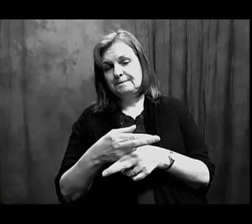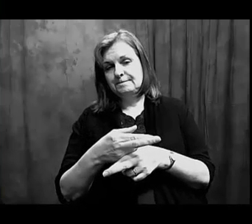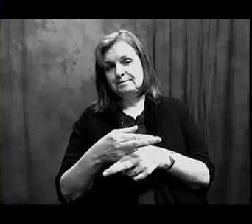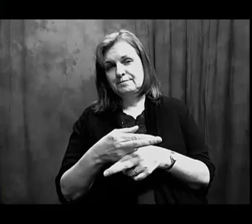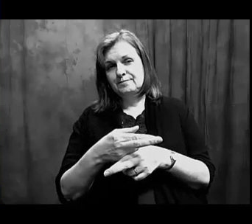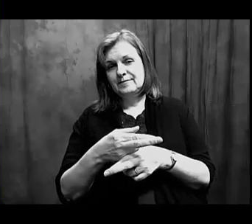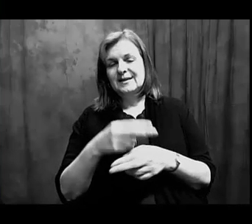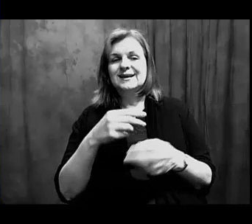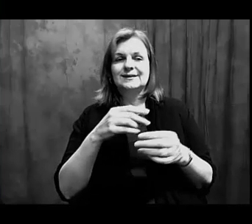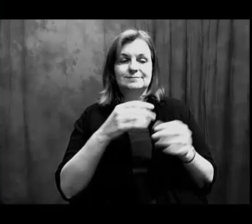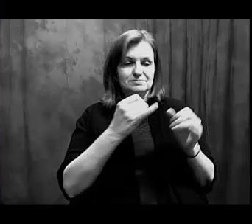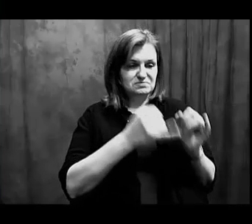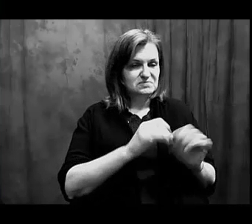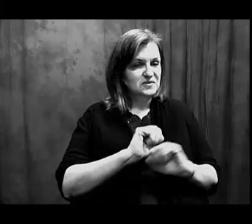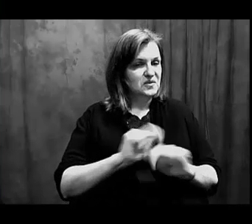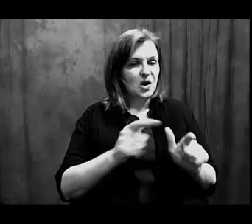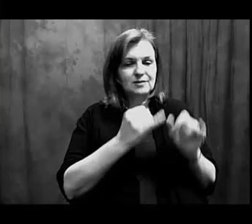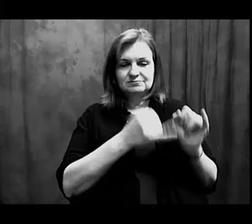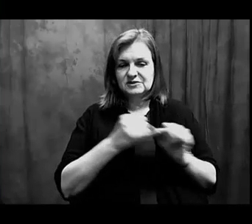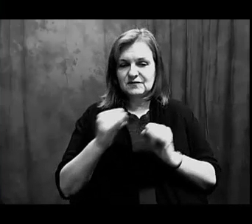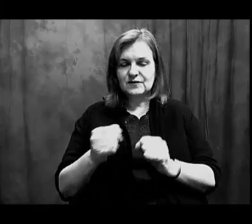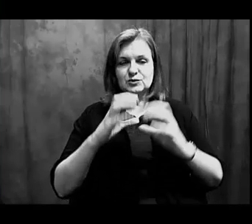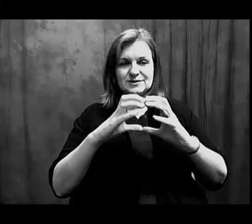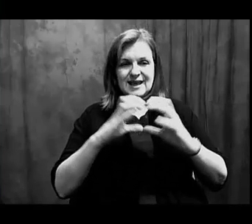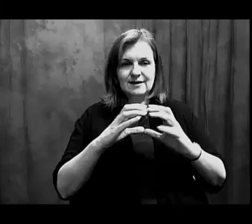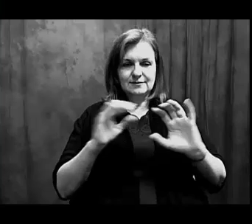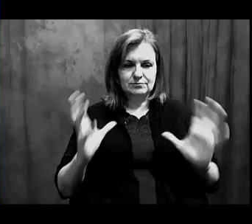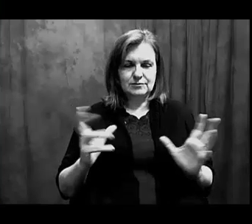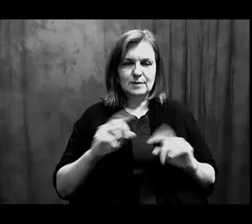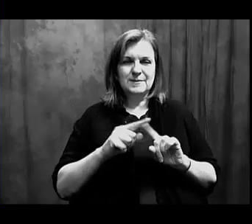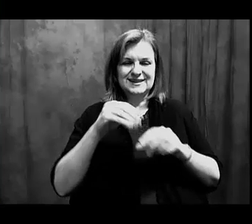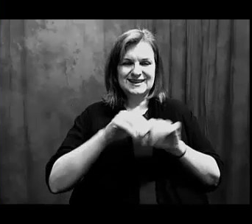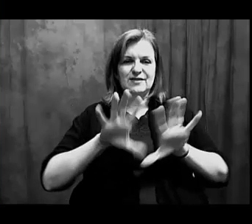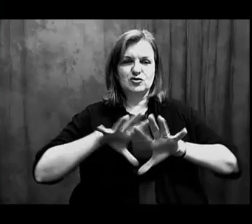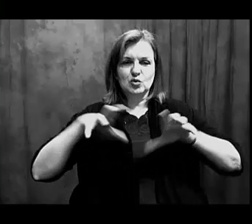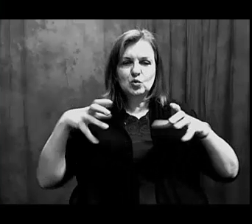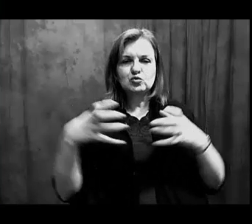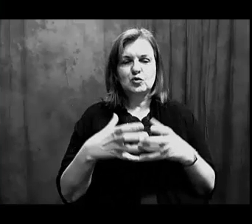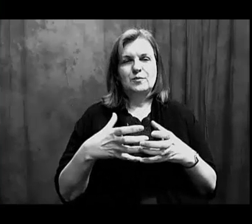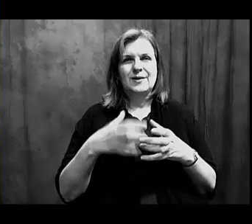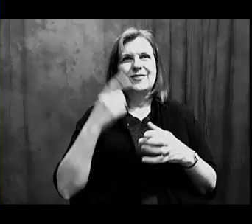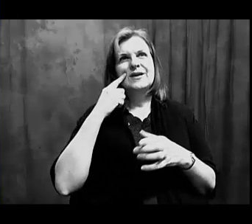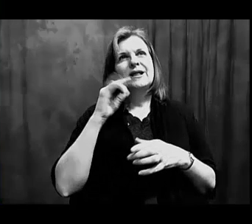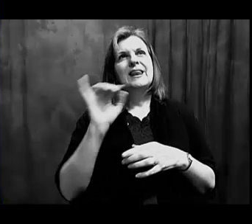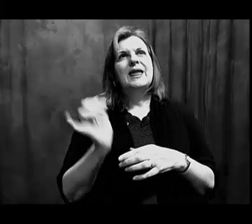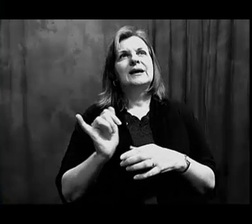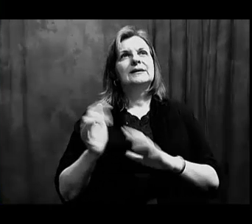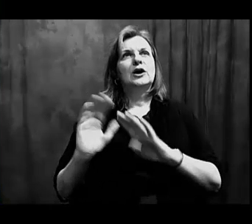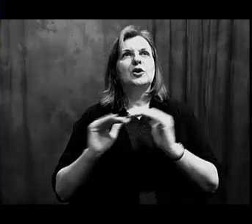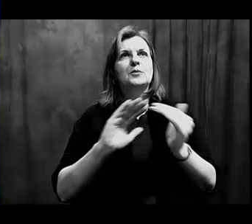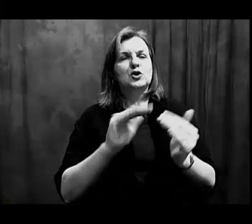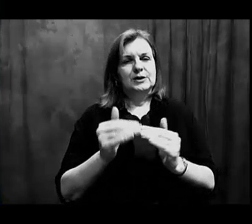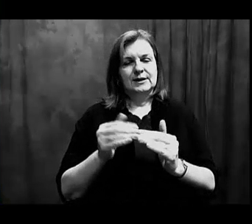so they are still individual cells but in this group think about it like a community you have